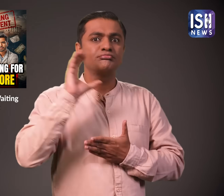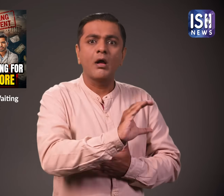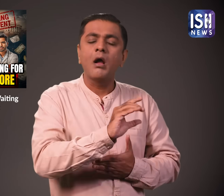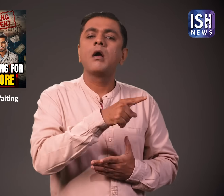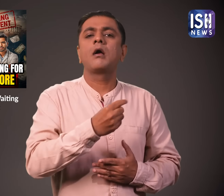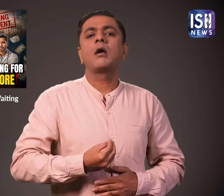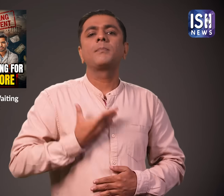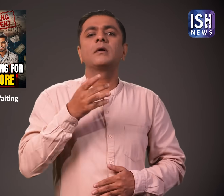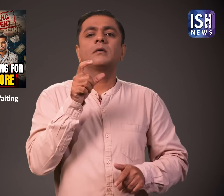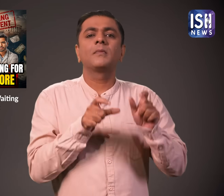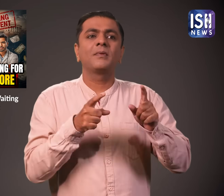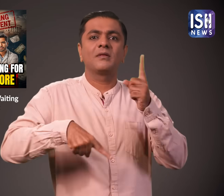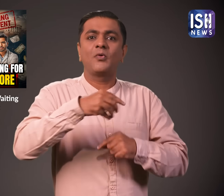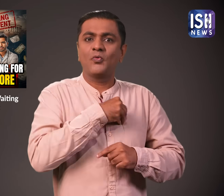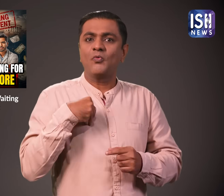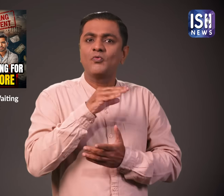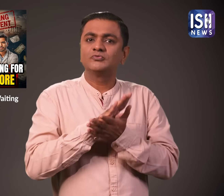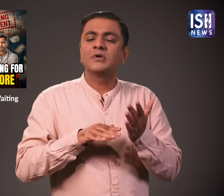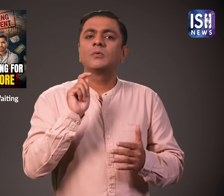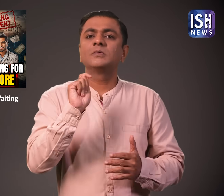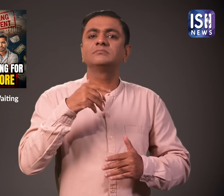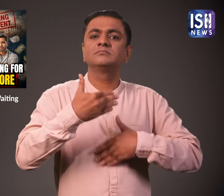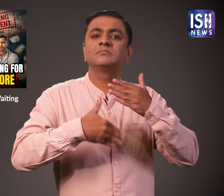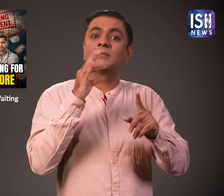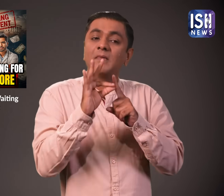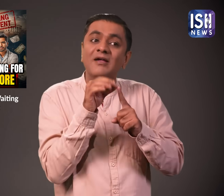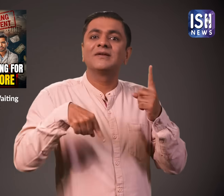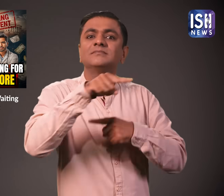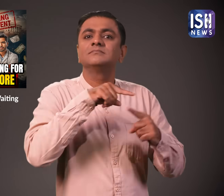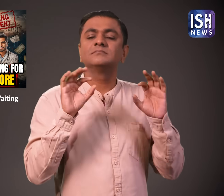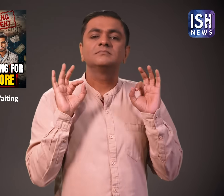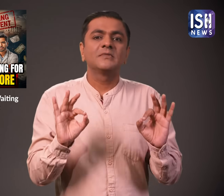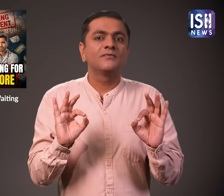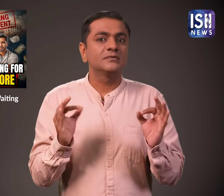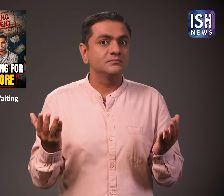Timely payments will help hospitals function better.